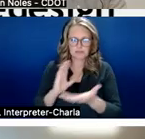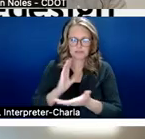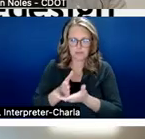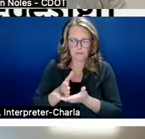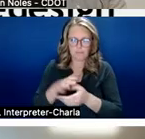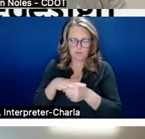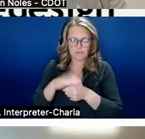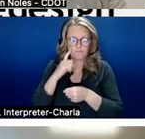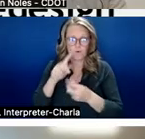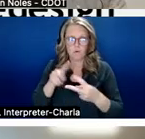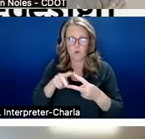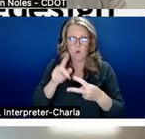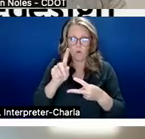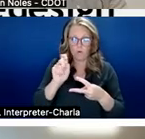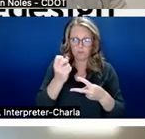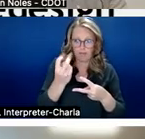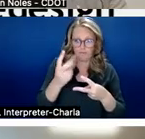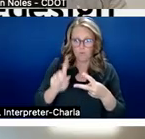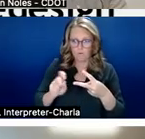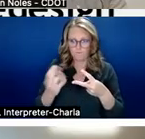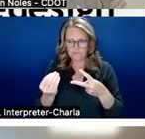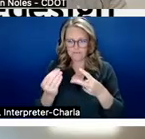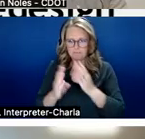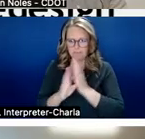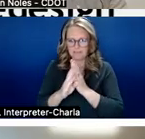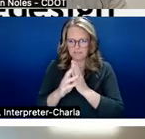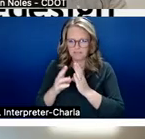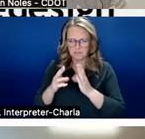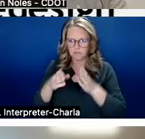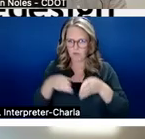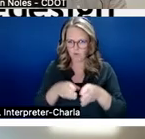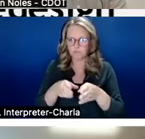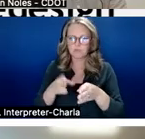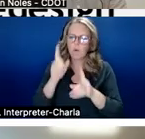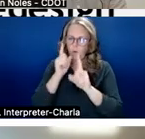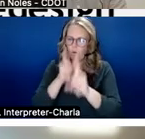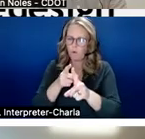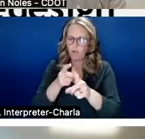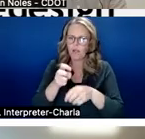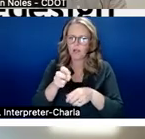and on 114 again to make that transfer much easier for folks who are trying to get to